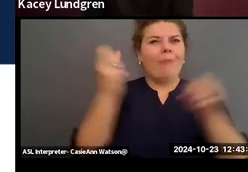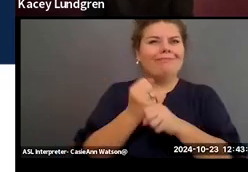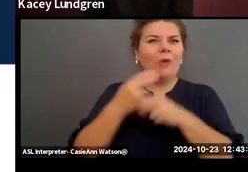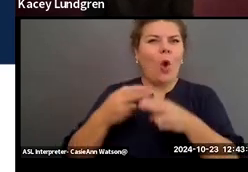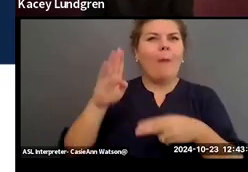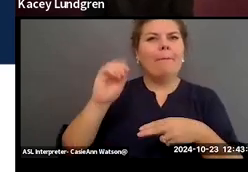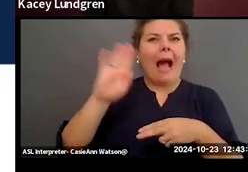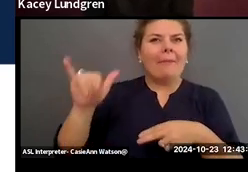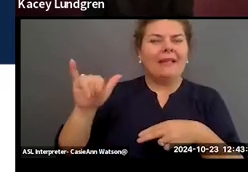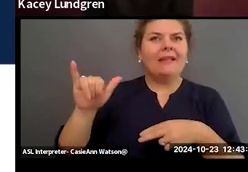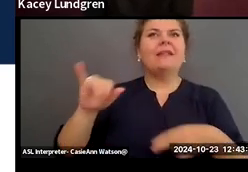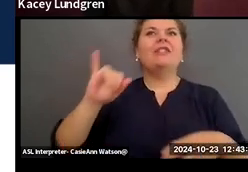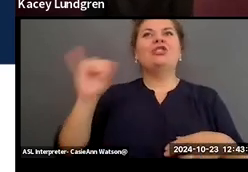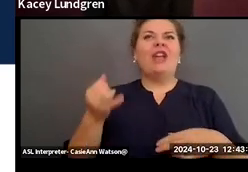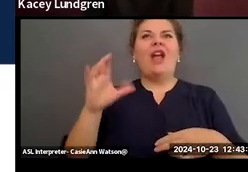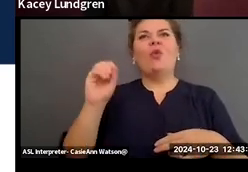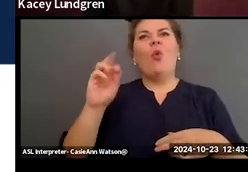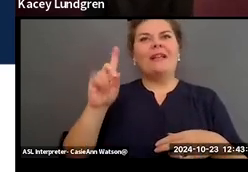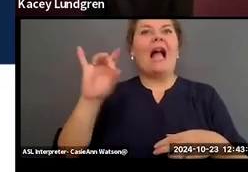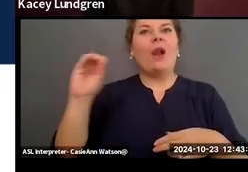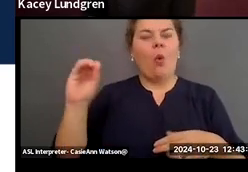Roberta J. Cordano, Gallaudet's current president.